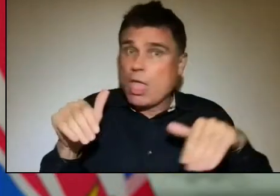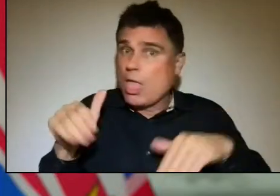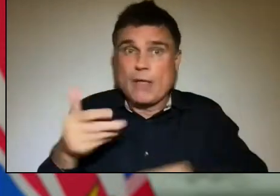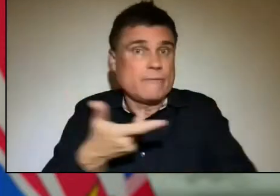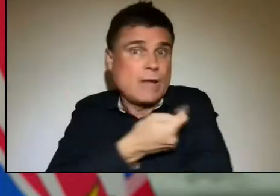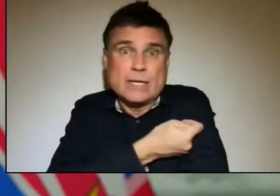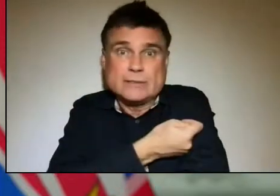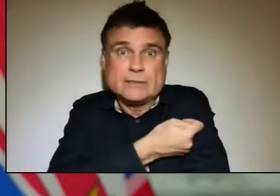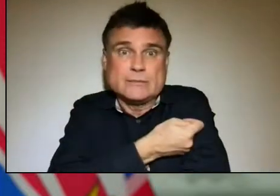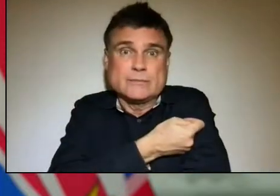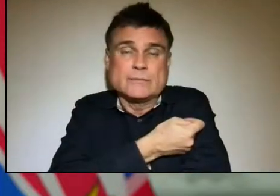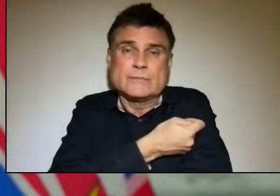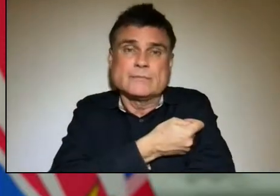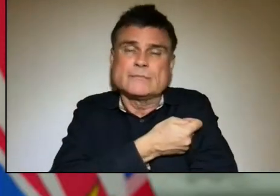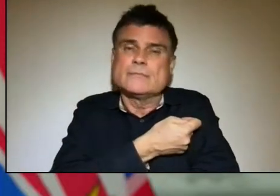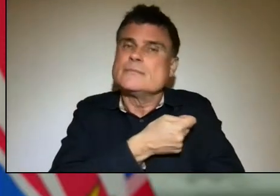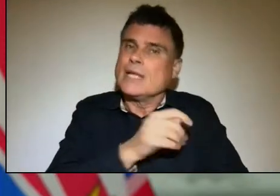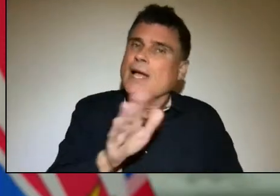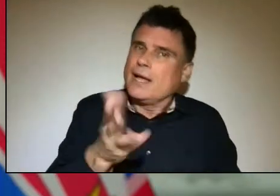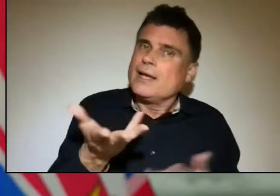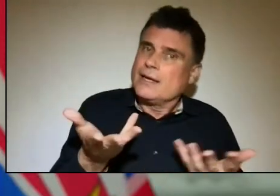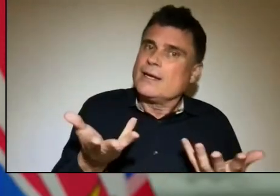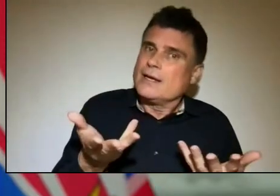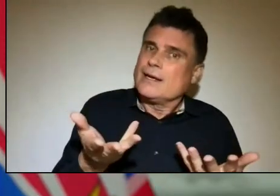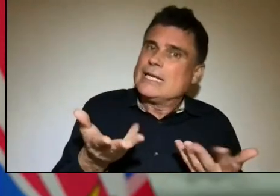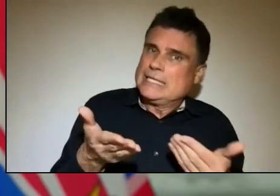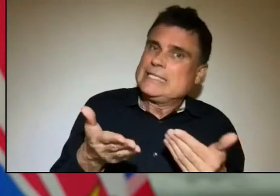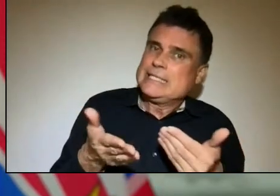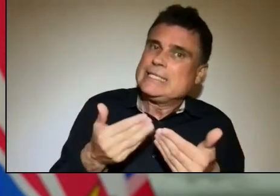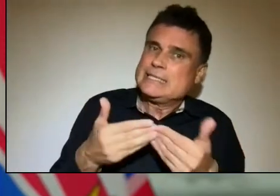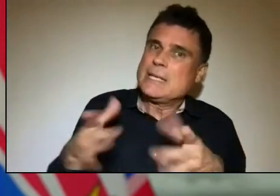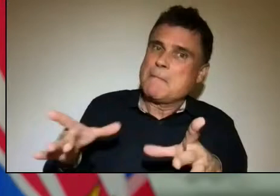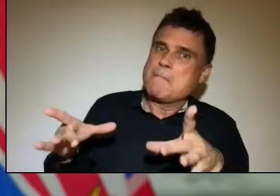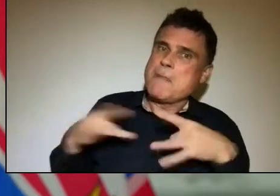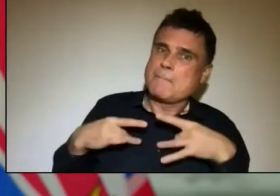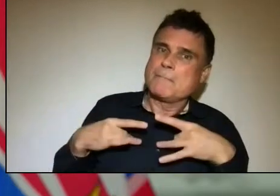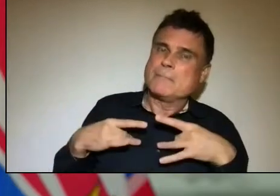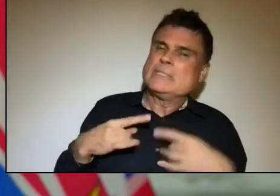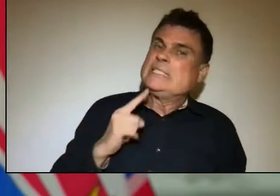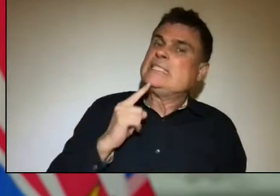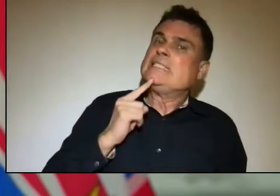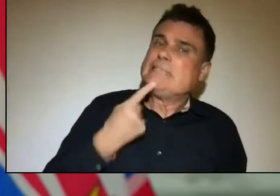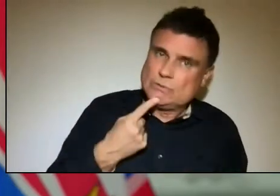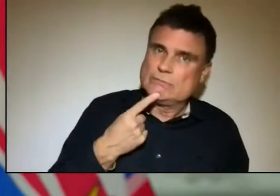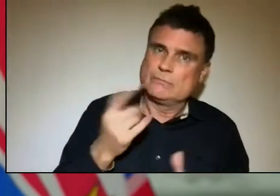well, you are more likely to have more severe illness. The best thing we can do is make